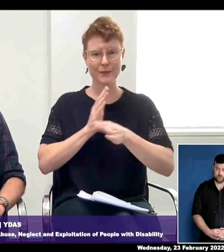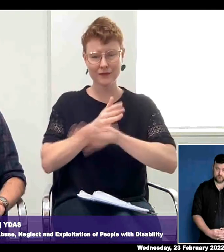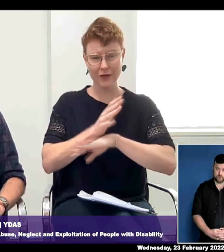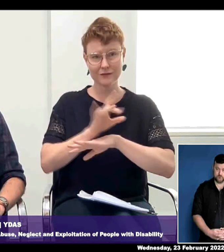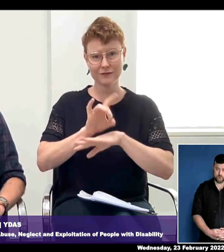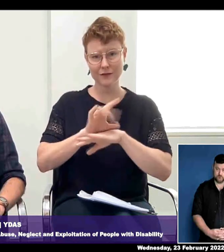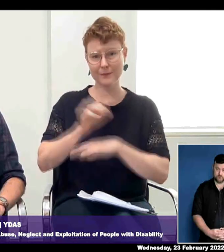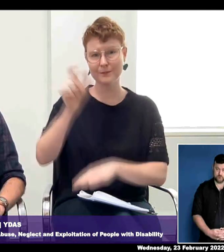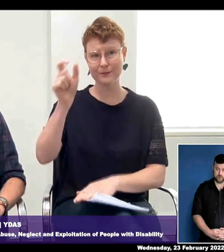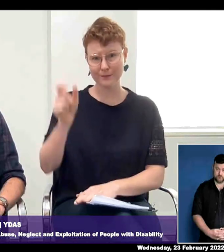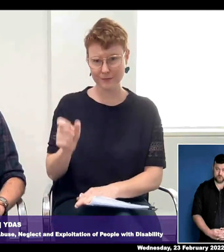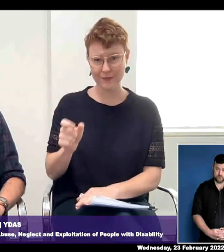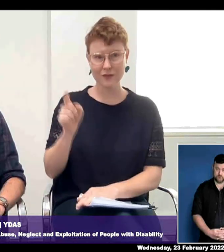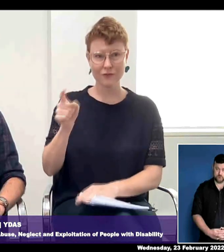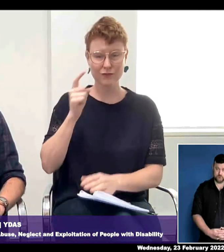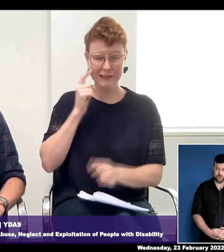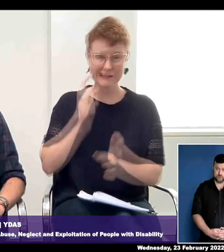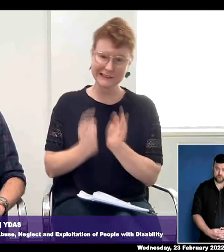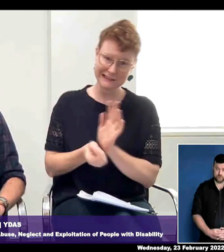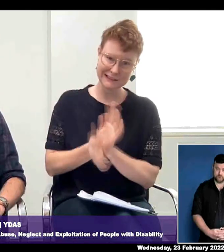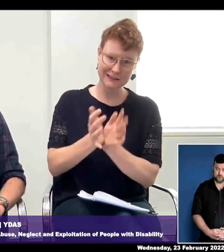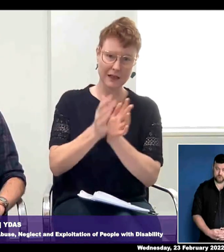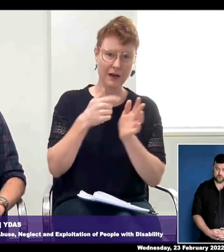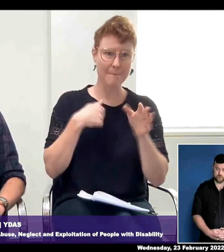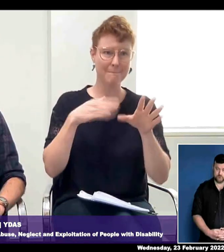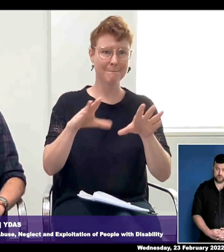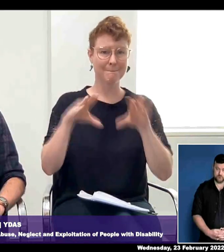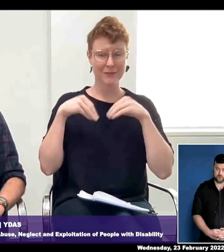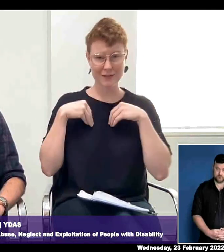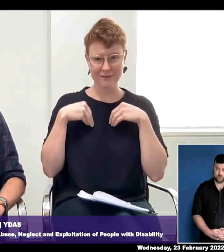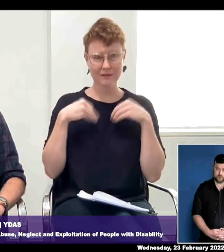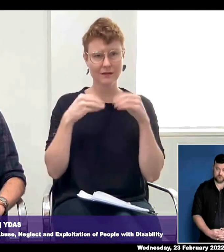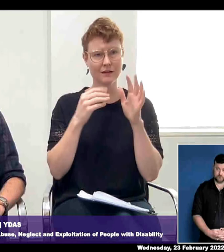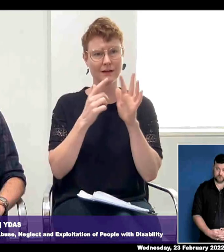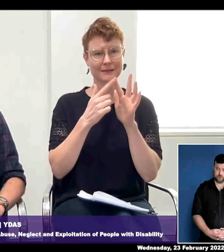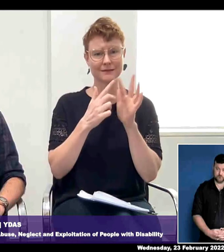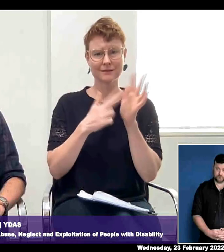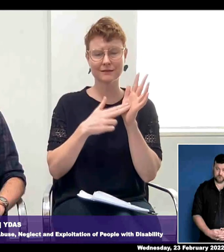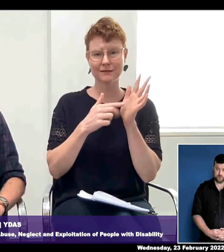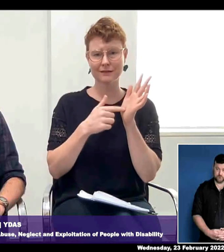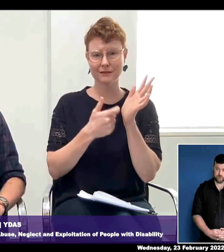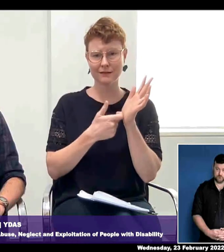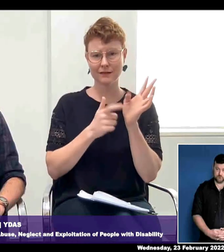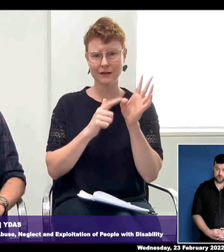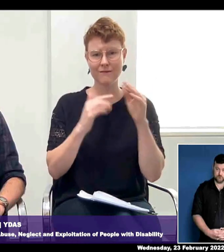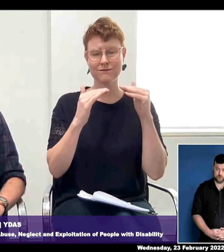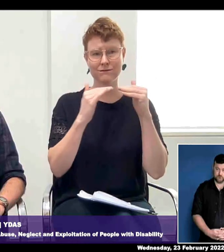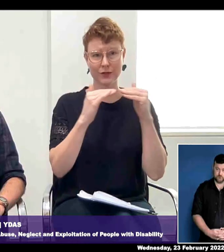So my employee consultant at the DES provider did try and convince me to accept an